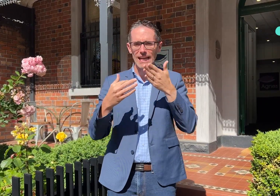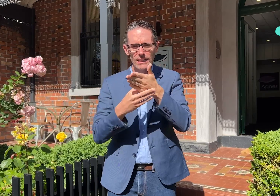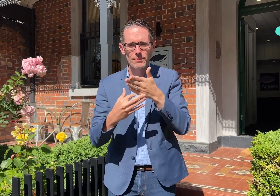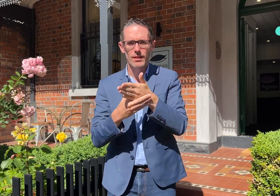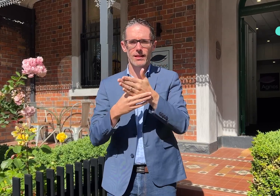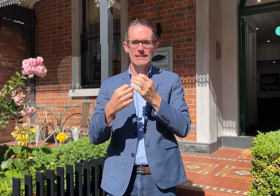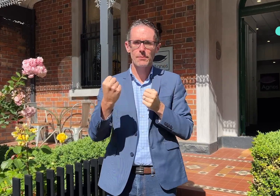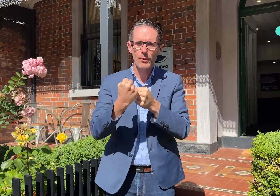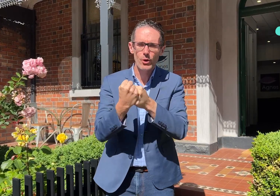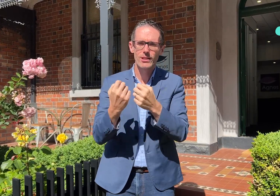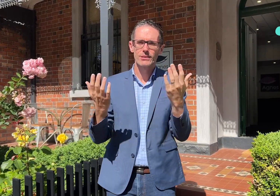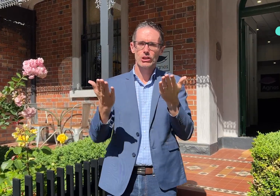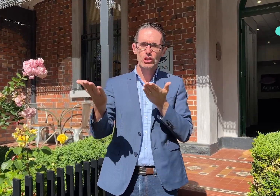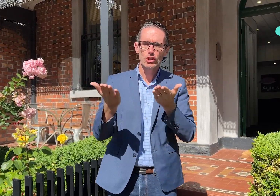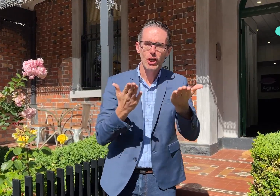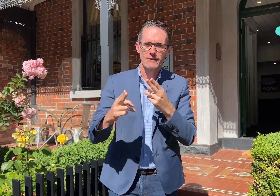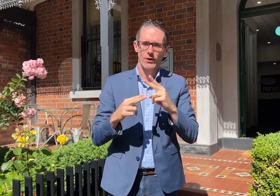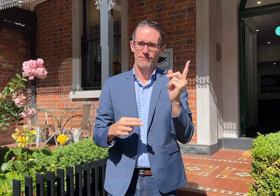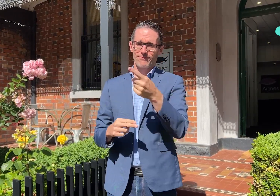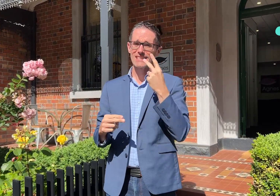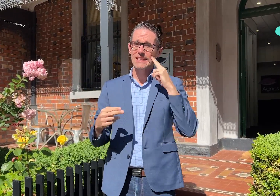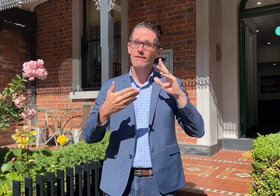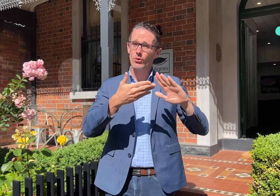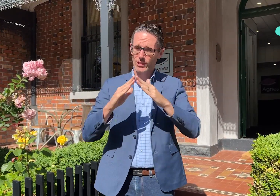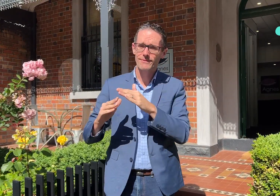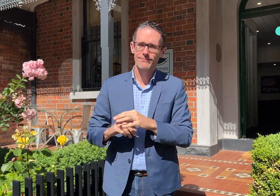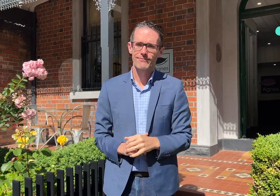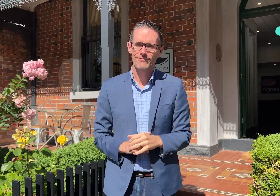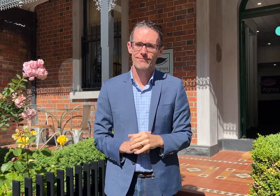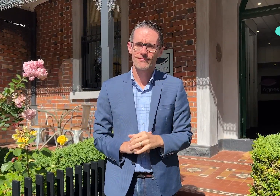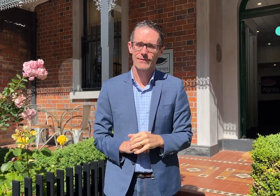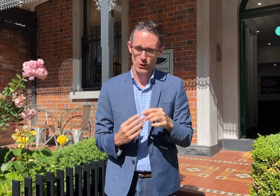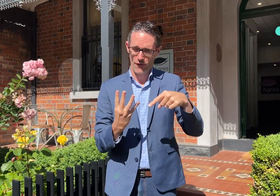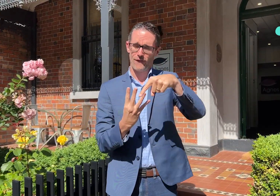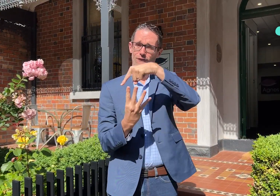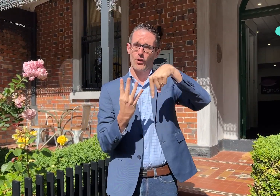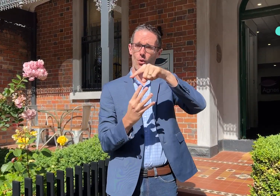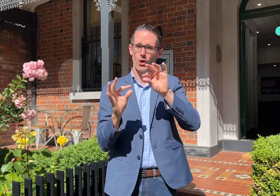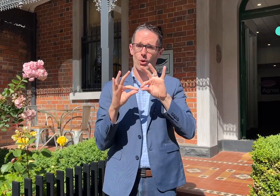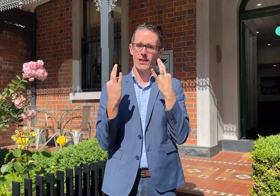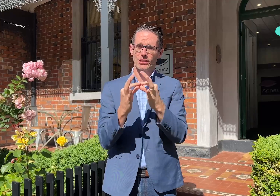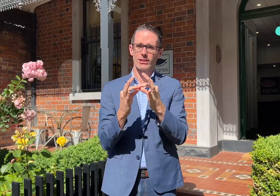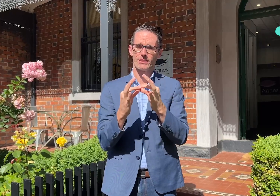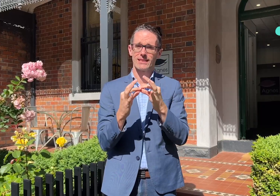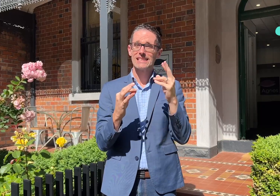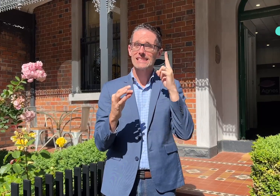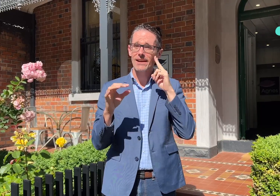accessible supports and services for our Deaf community. Four organisations including